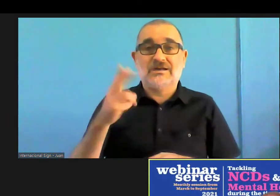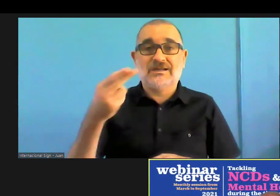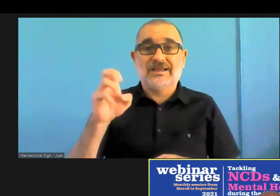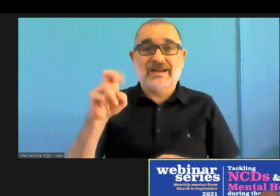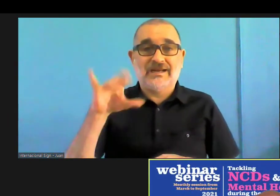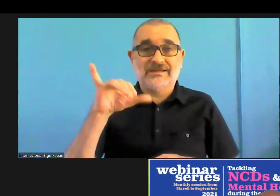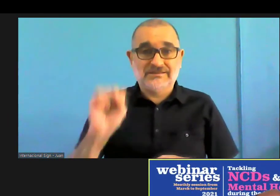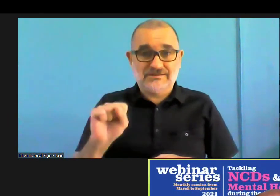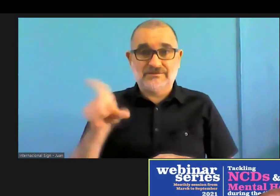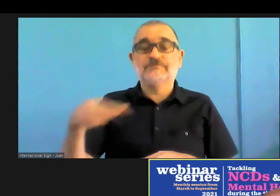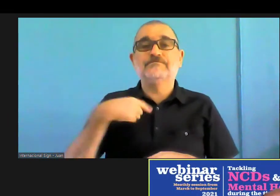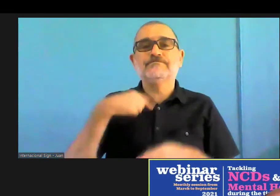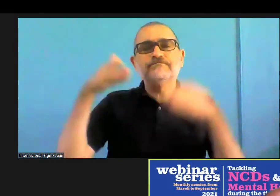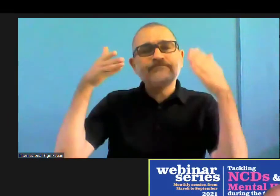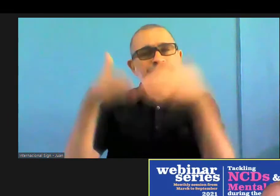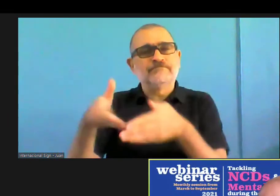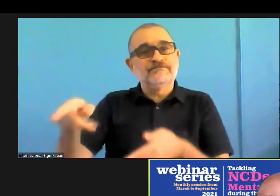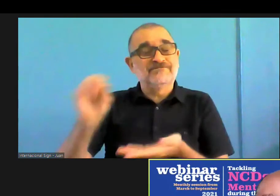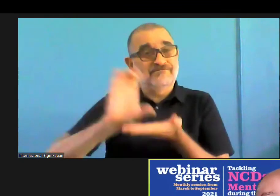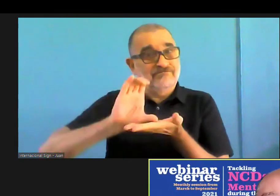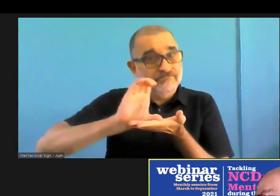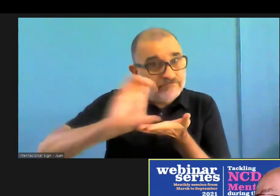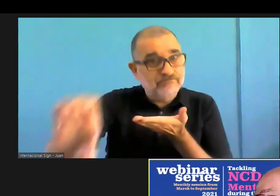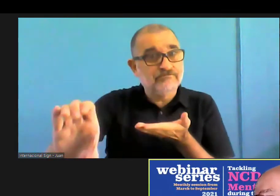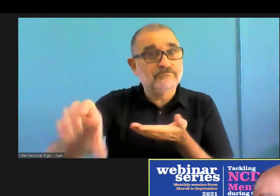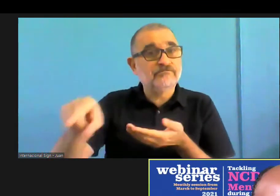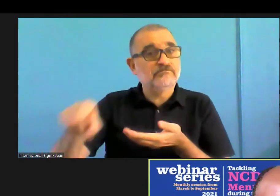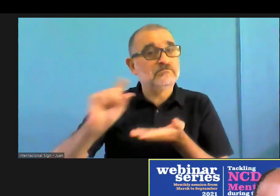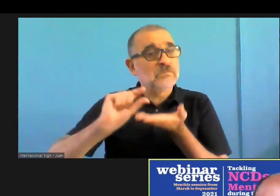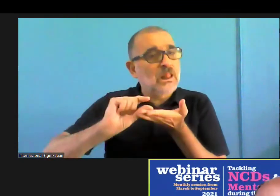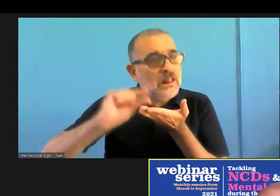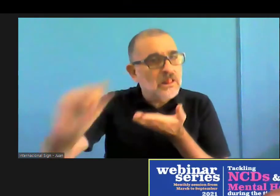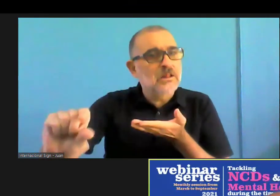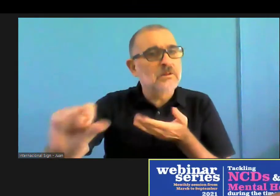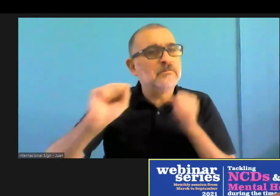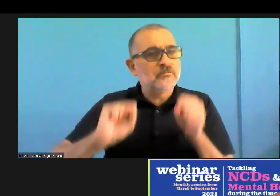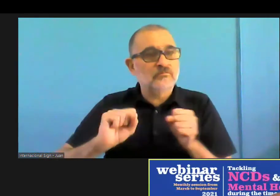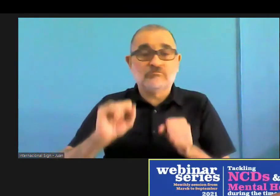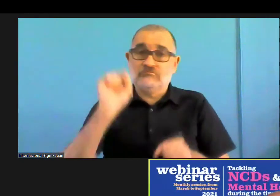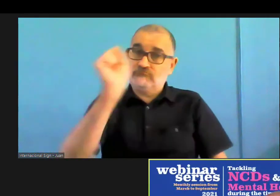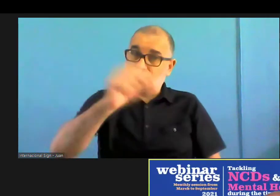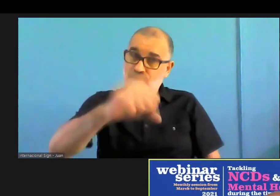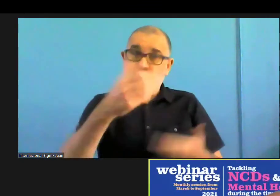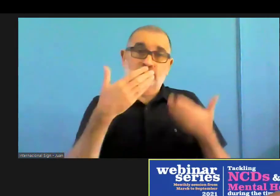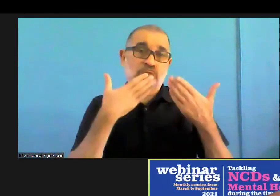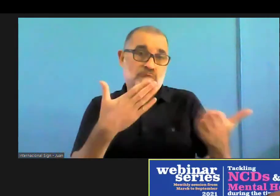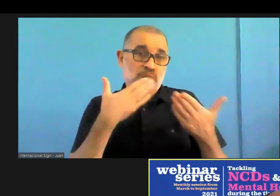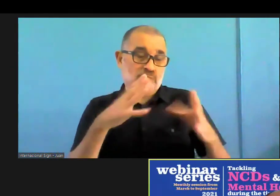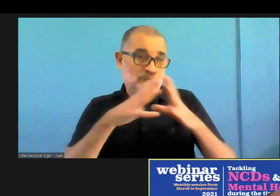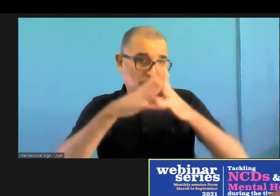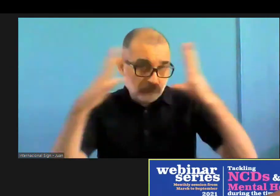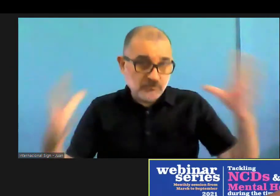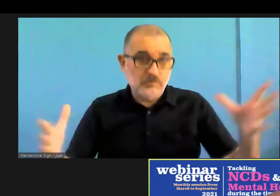I think everyone gets worried about what does investment mean. We have perspectives that state we should invest